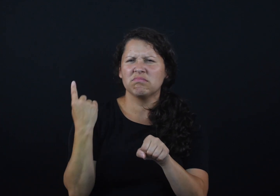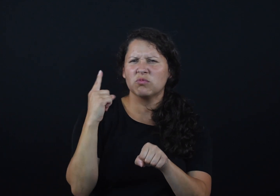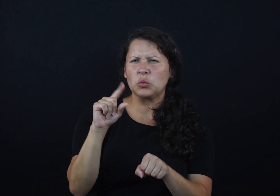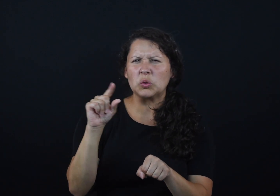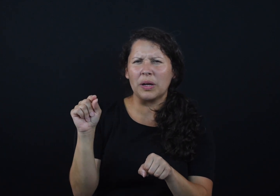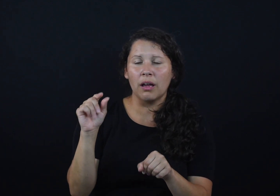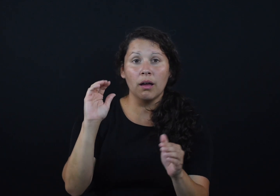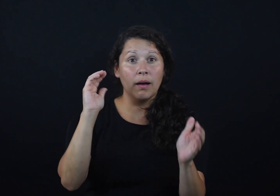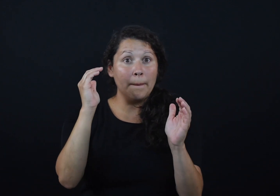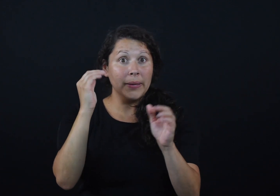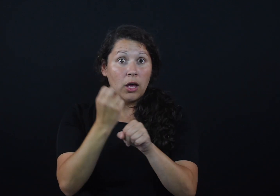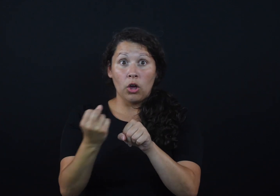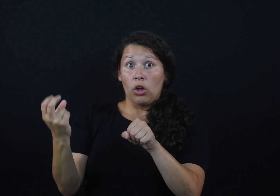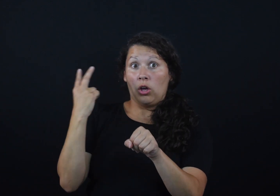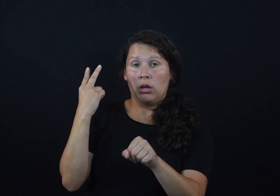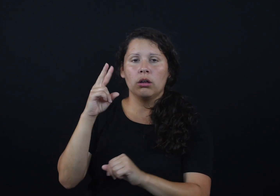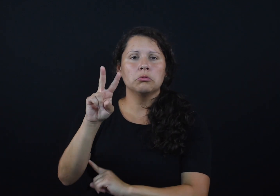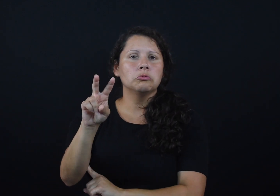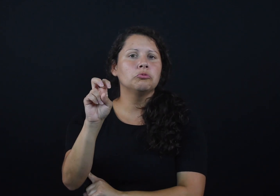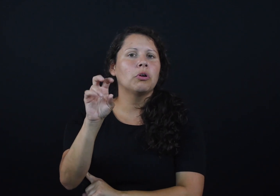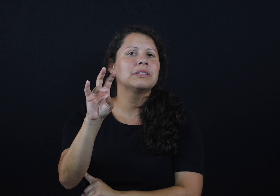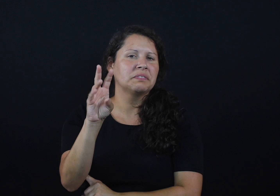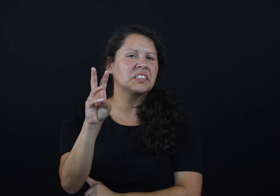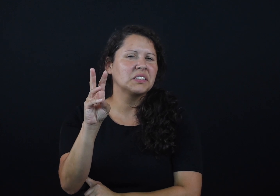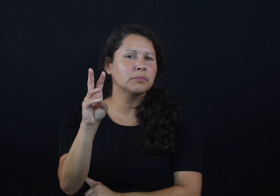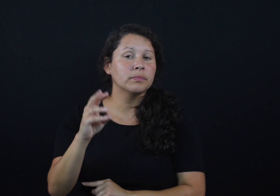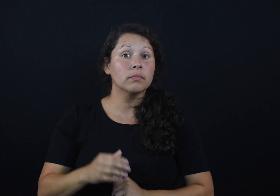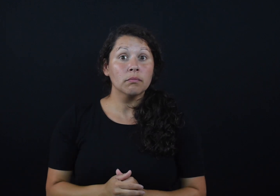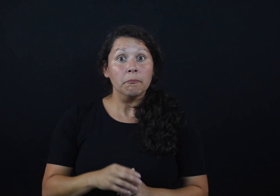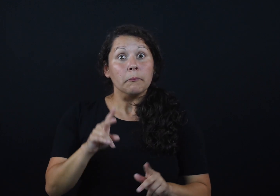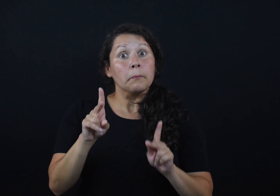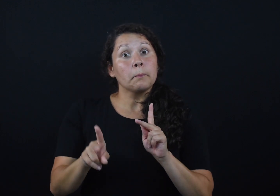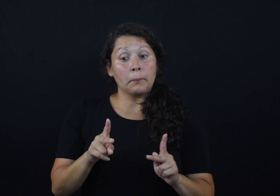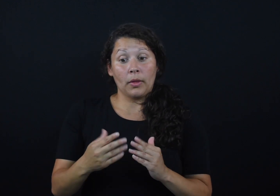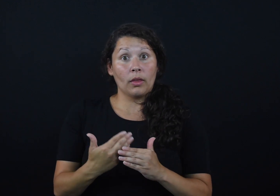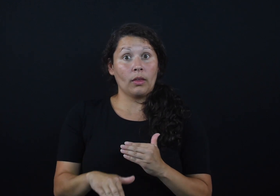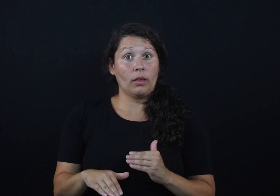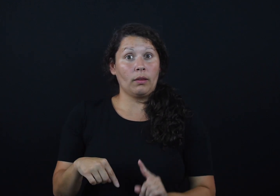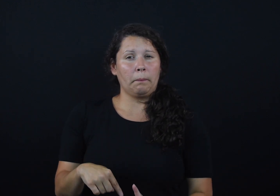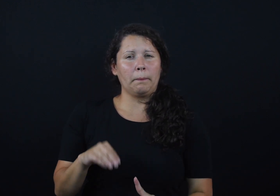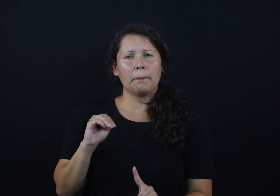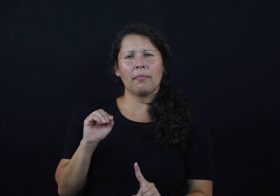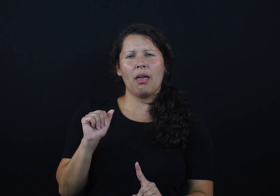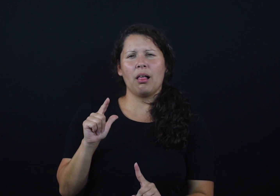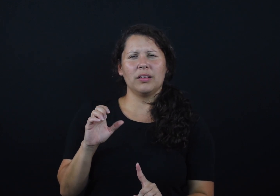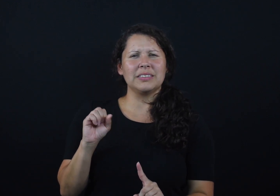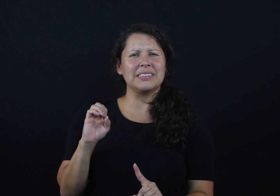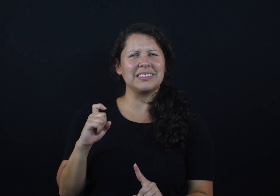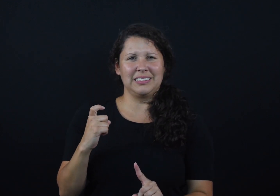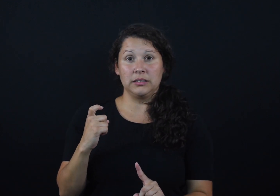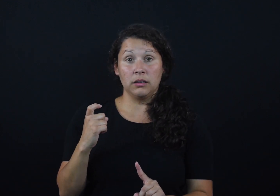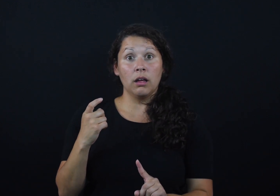compared to 276 in 2019. ● People assigned male sex at birth account